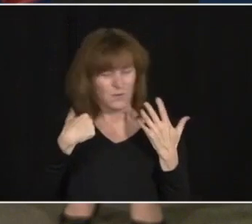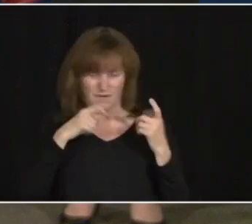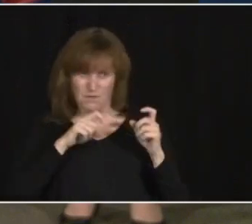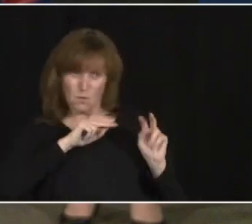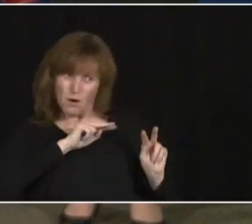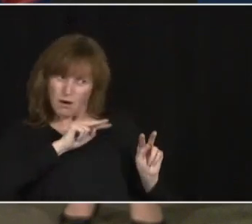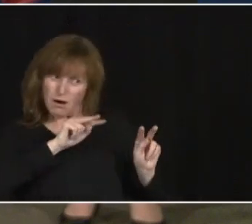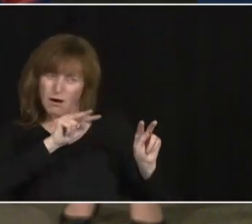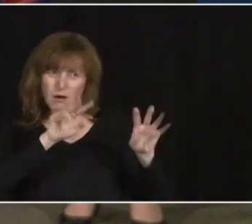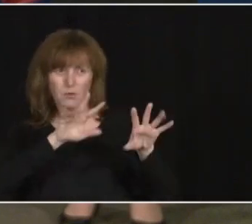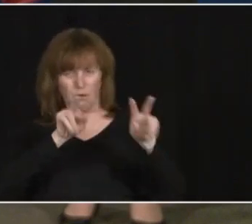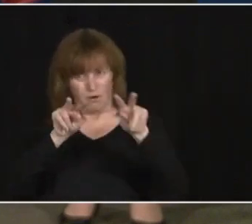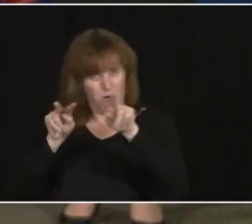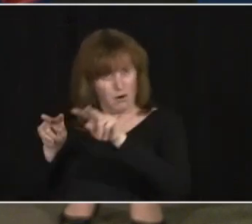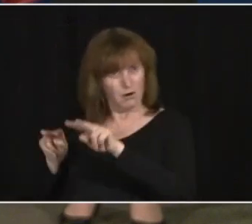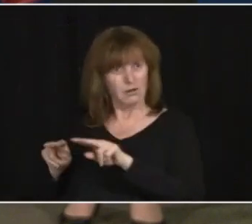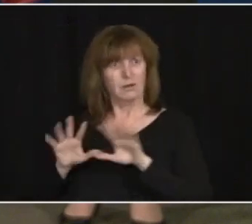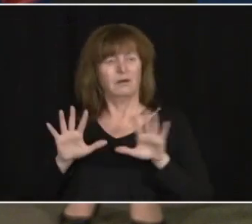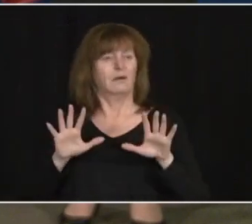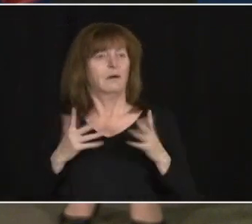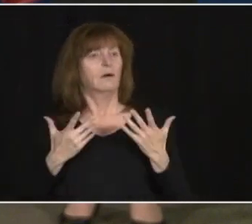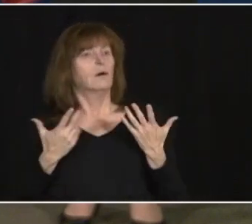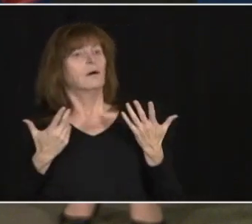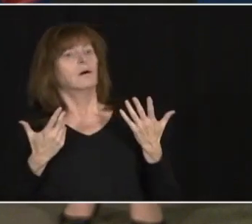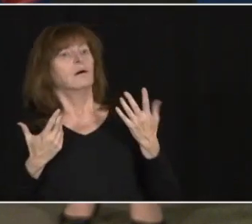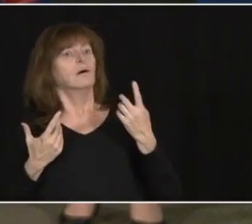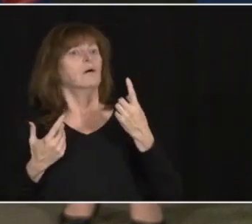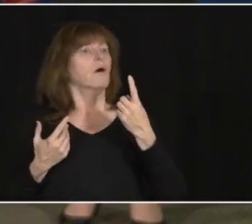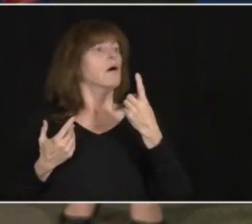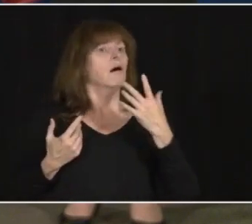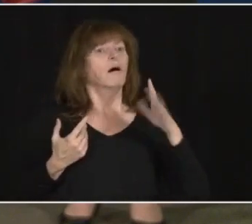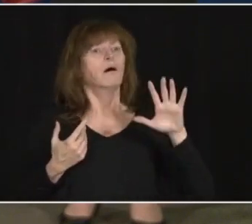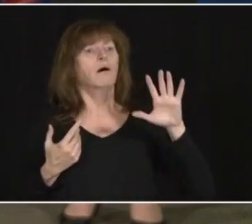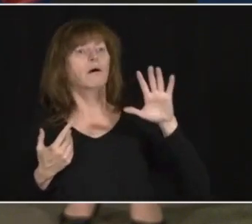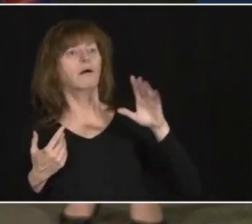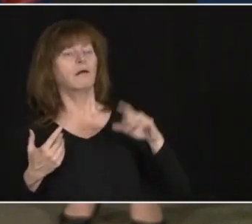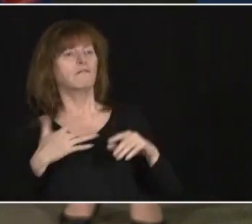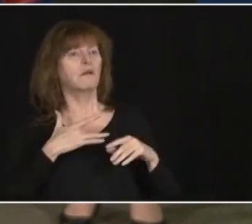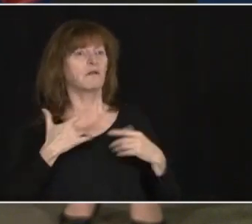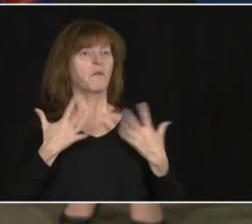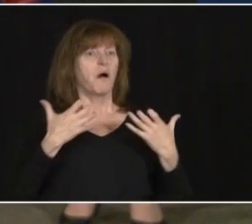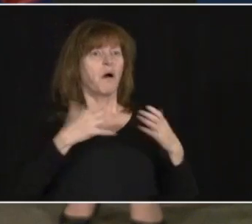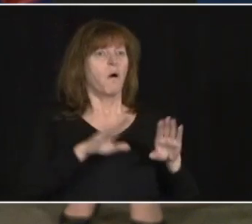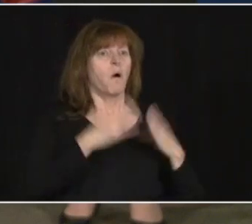fall. And we just -- there is no one out there that wants to open the